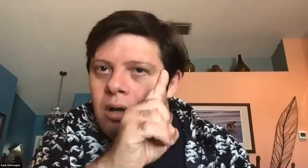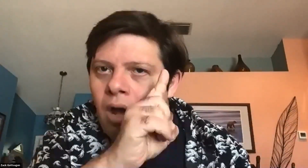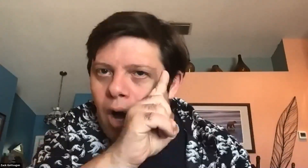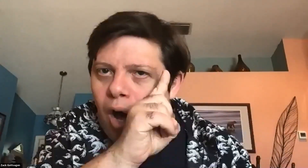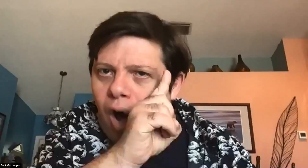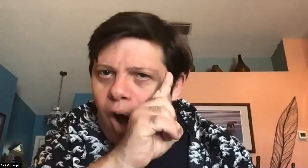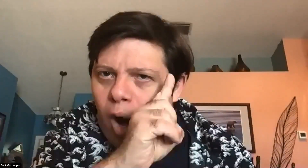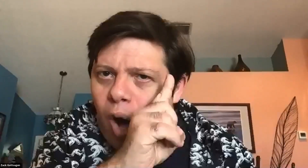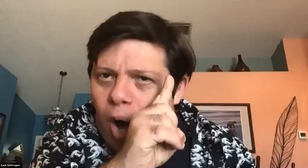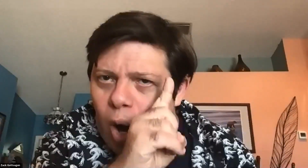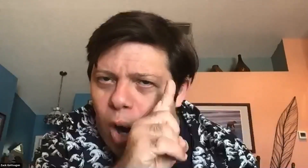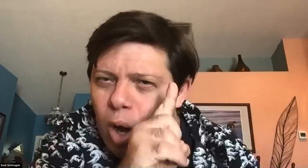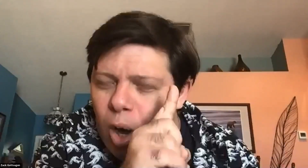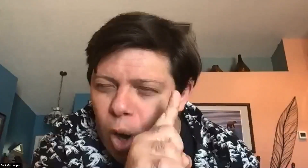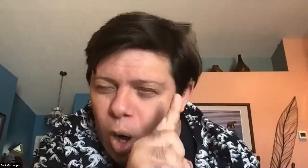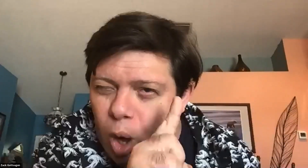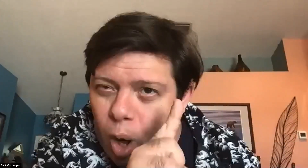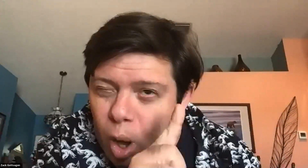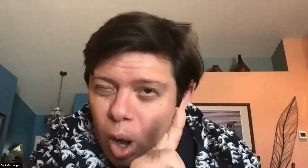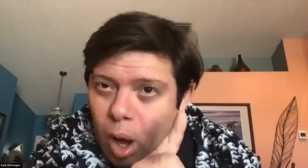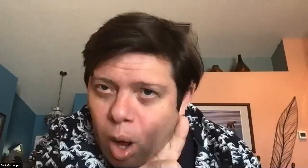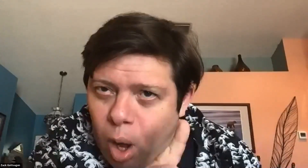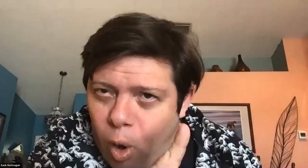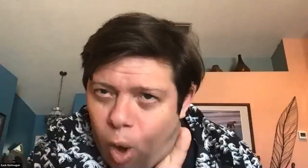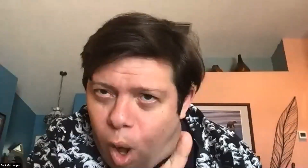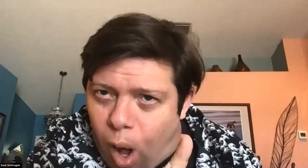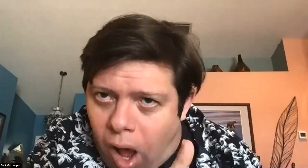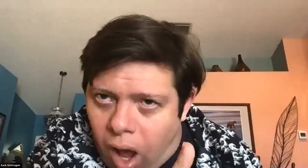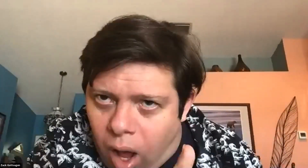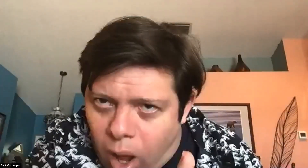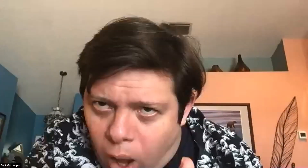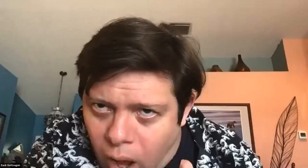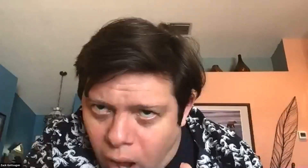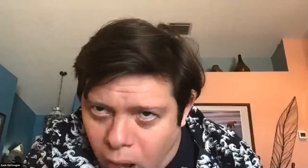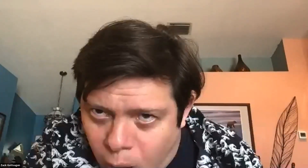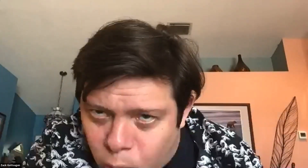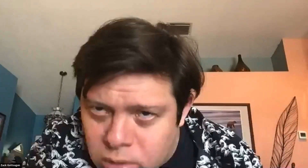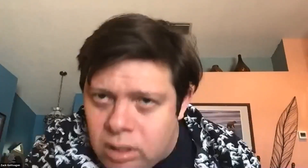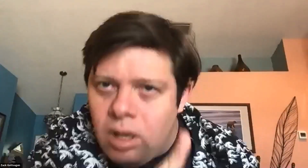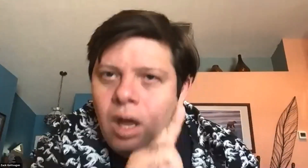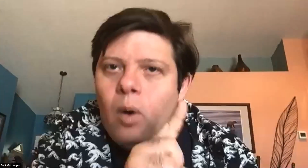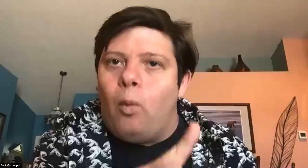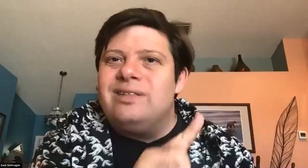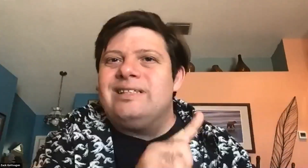a very high foot, but I did